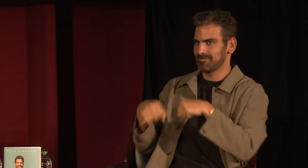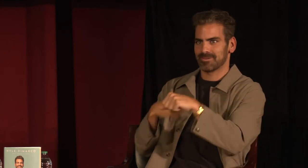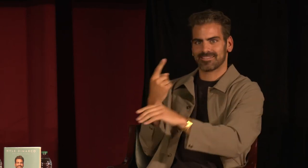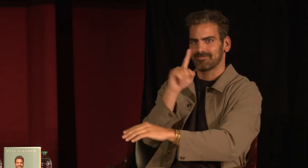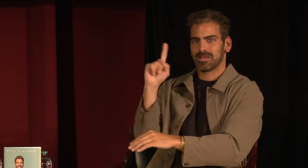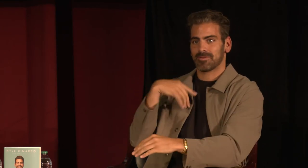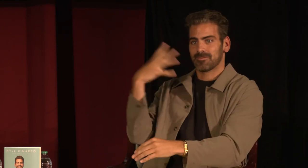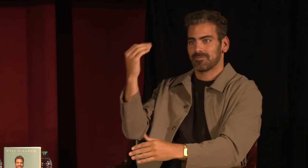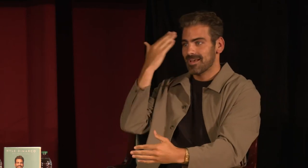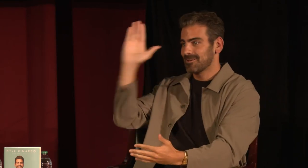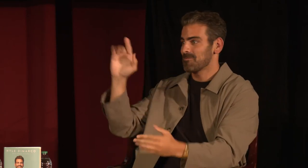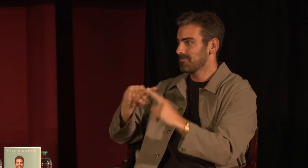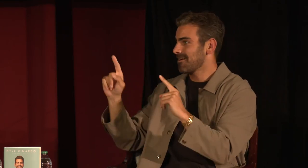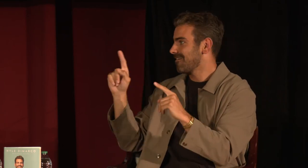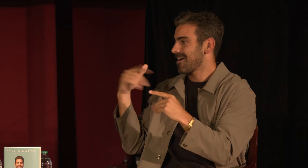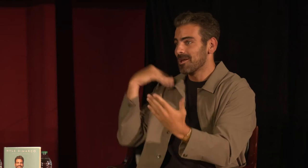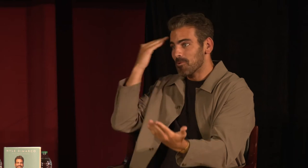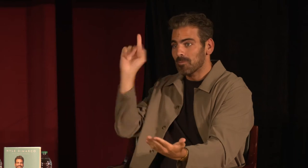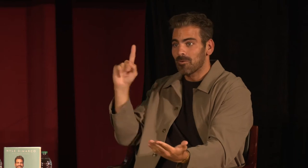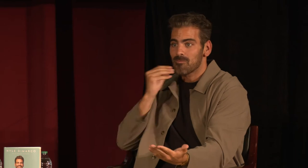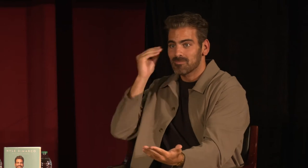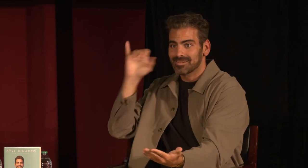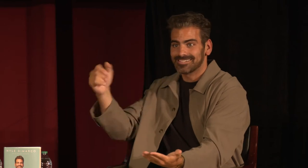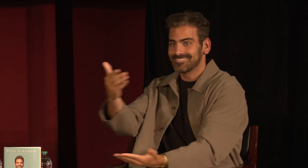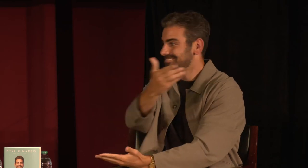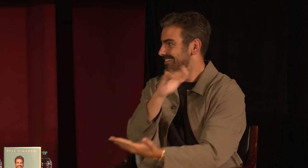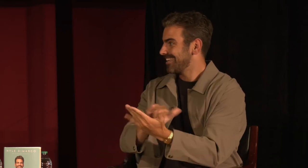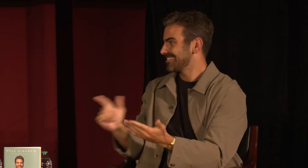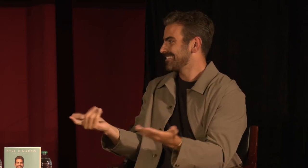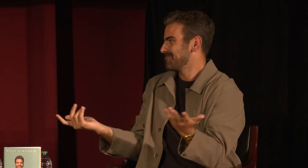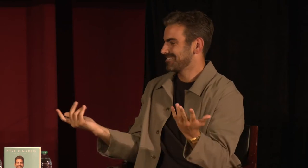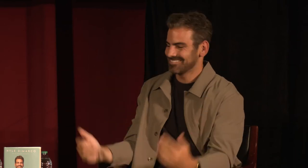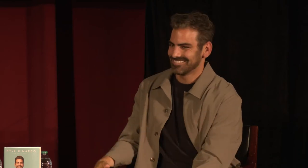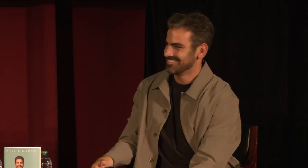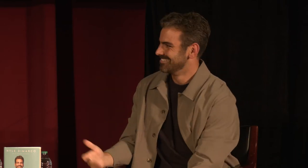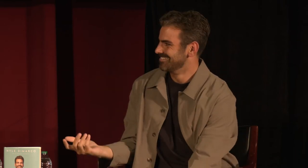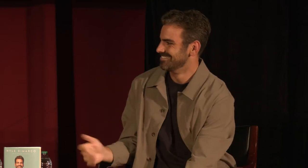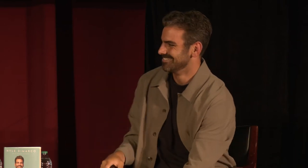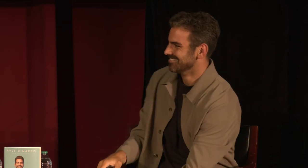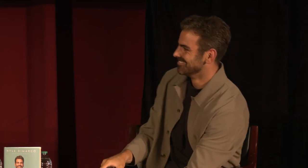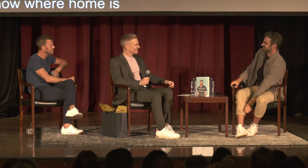I know about this industry. And that's really exactly it. I'm still on that bike in the woods and I don't know where home is, but I'm hoping that I find it.